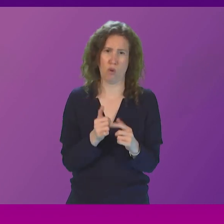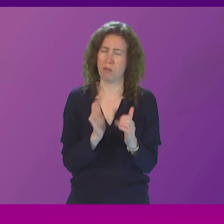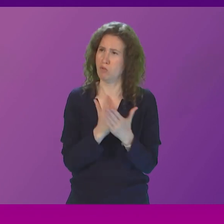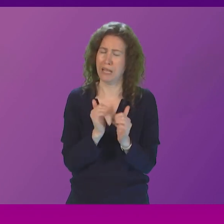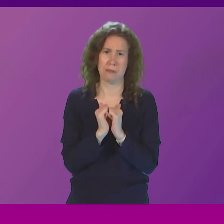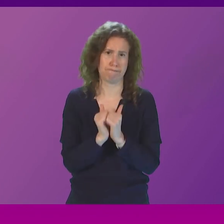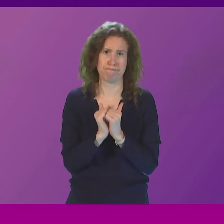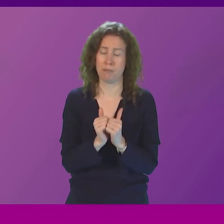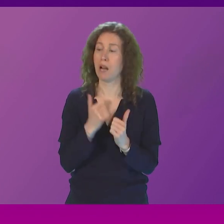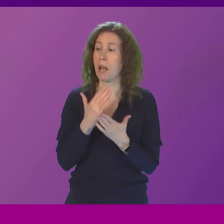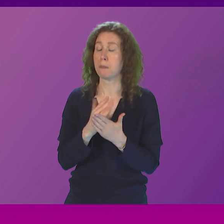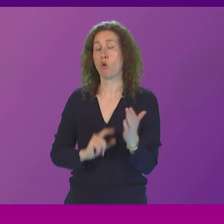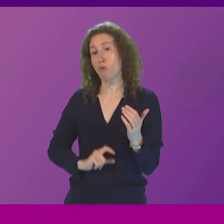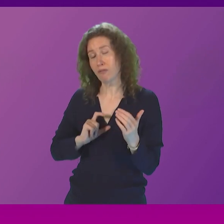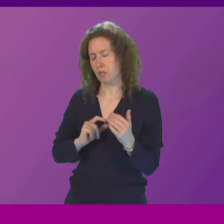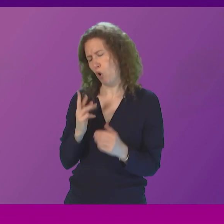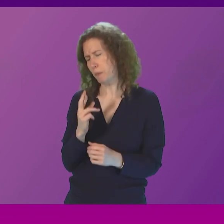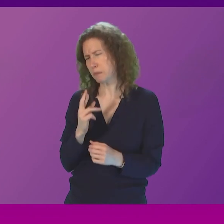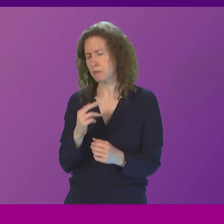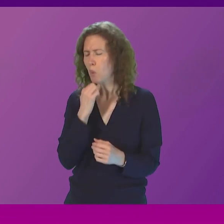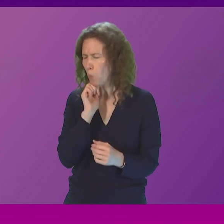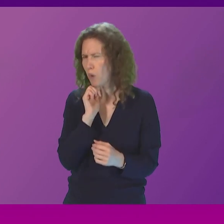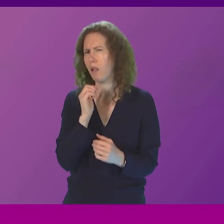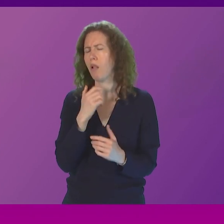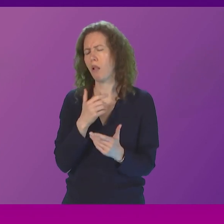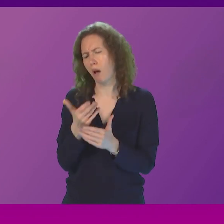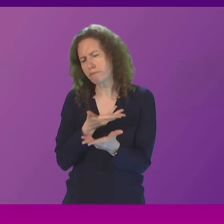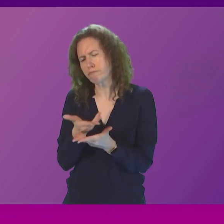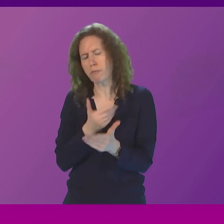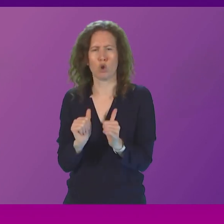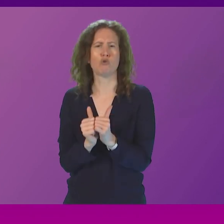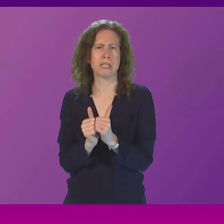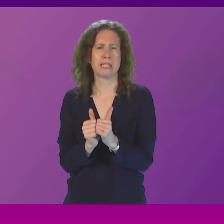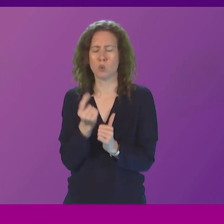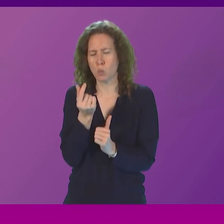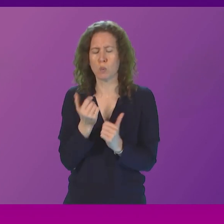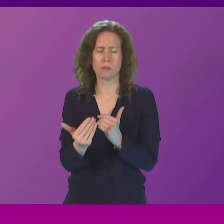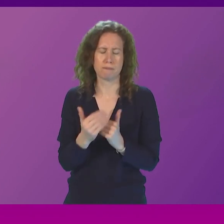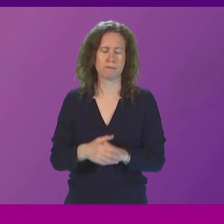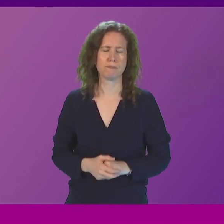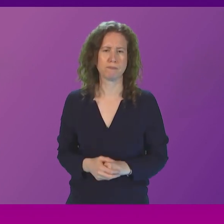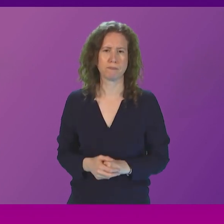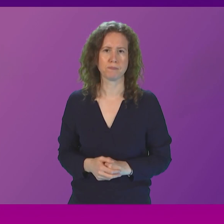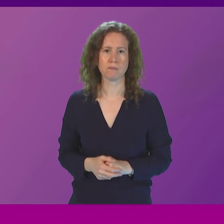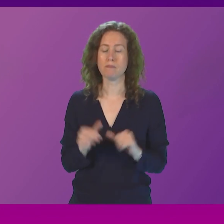I am confident and hopeful that we will get to an agreed position, and sooner rather than